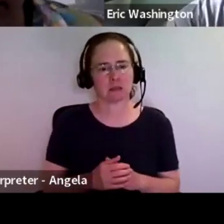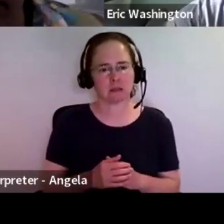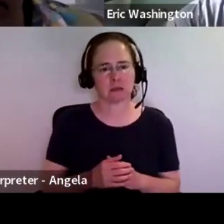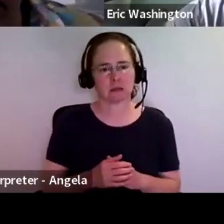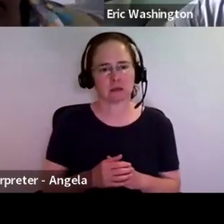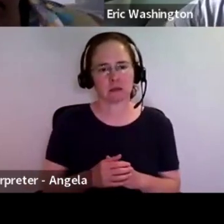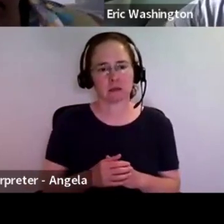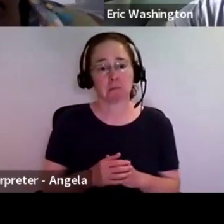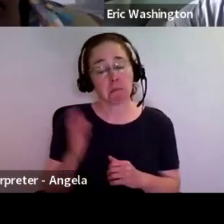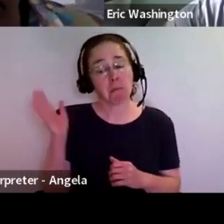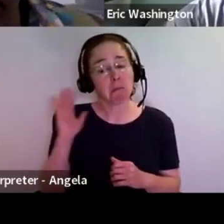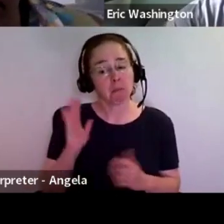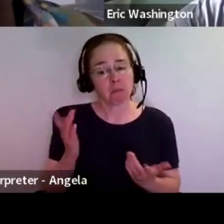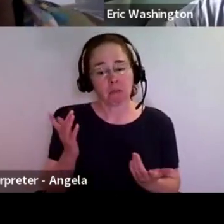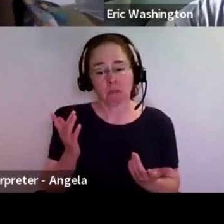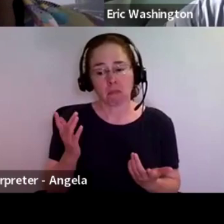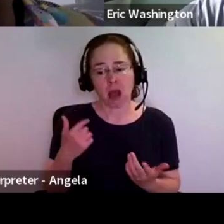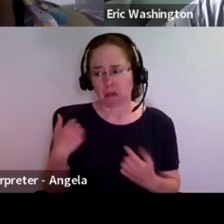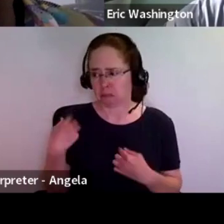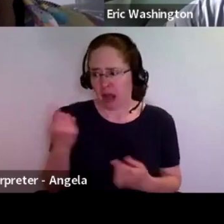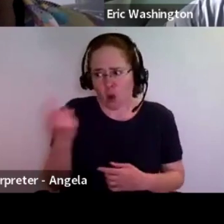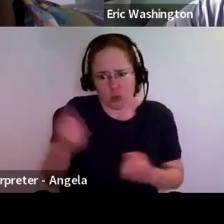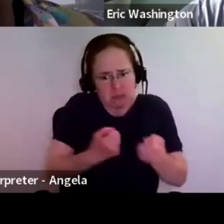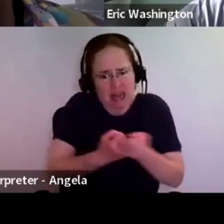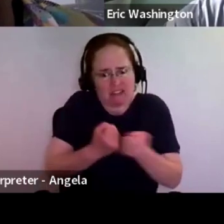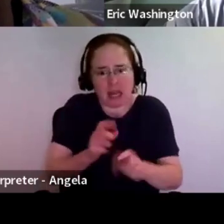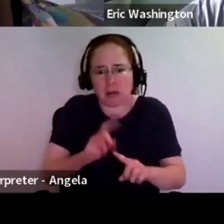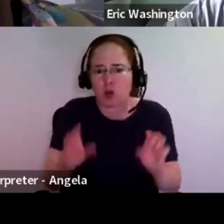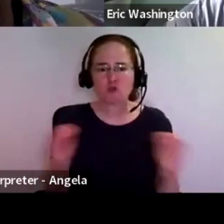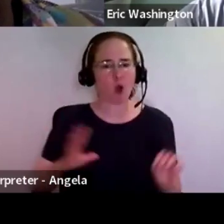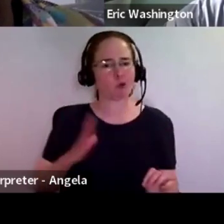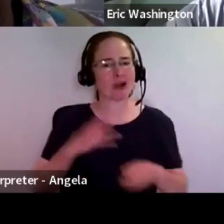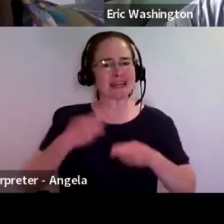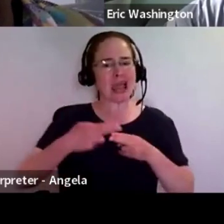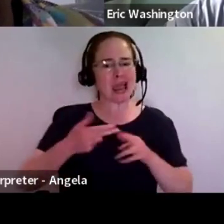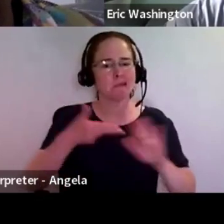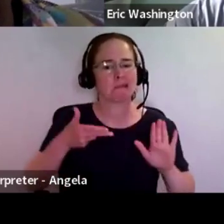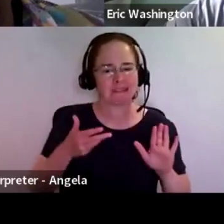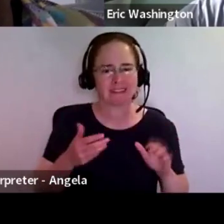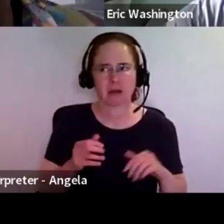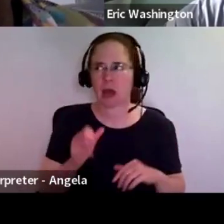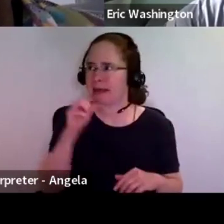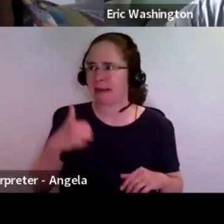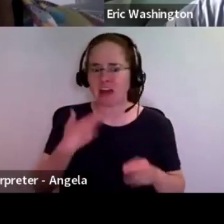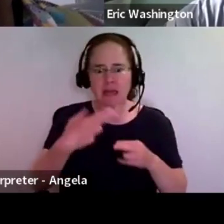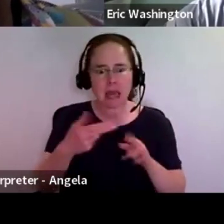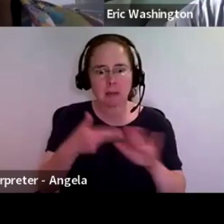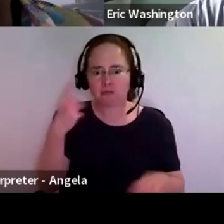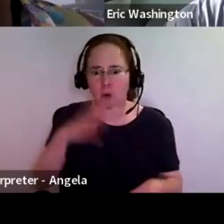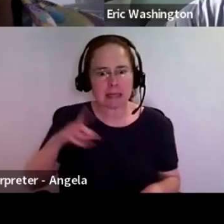some level, been raised, been advocating. I just didn't have a name for it. I didn't have a name for my disability. So it's